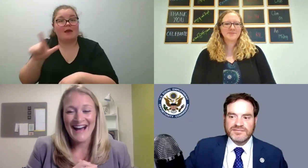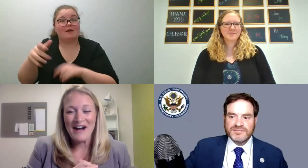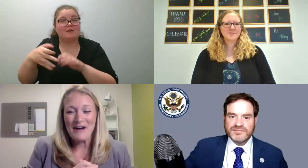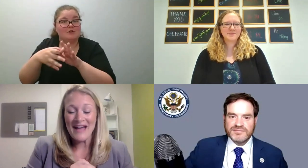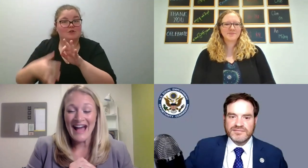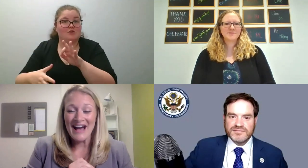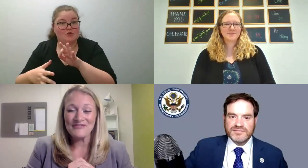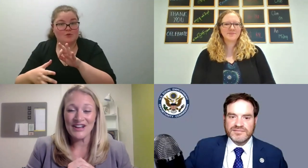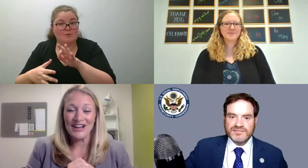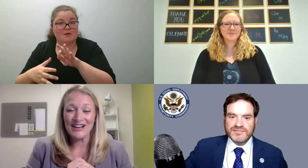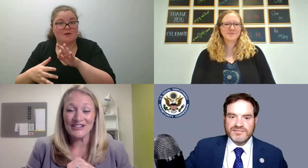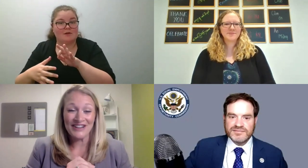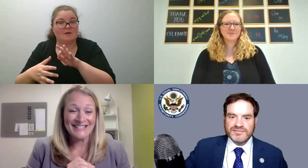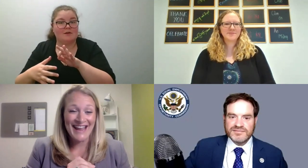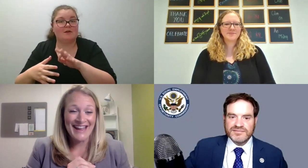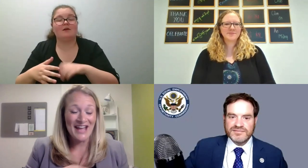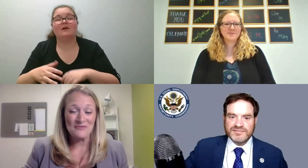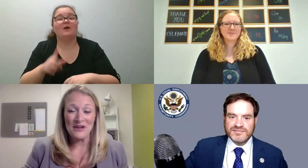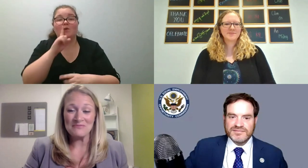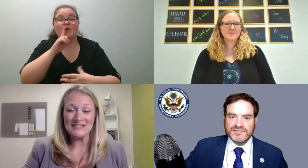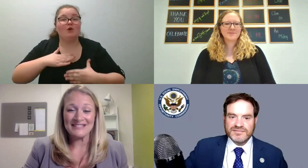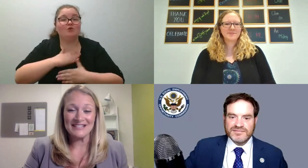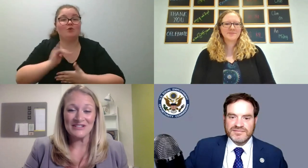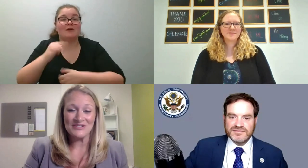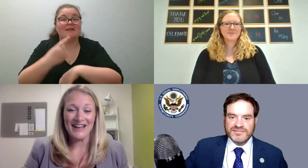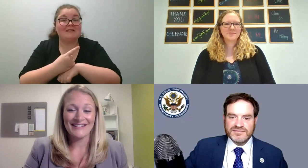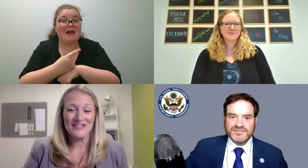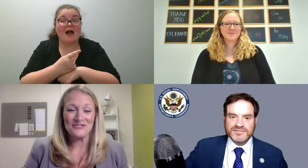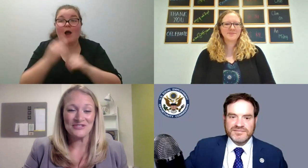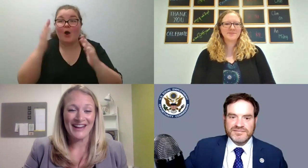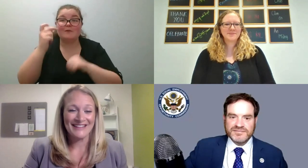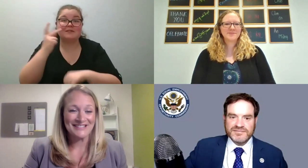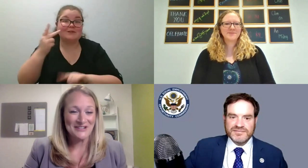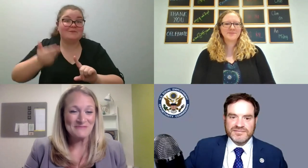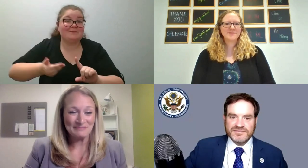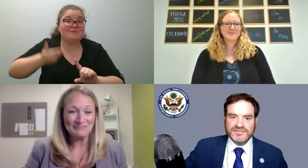Have a great day and we hope to see you at another training soon.